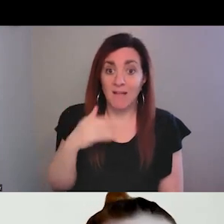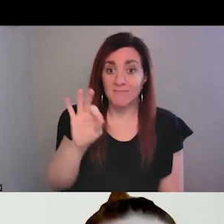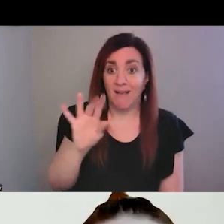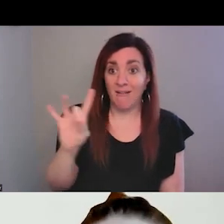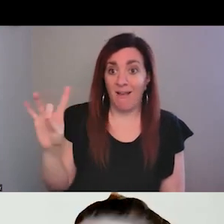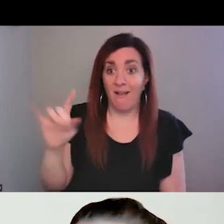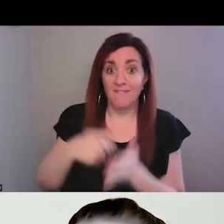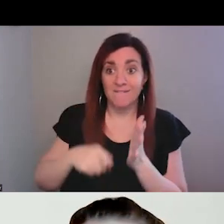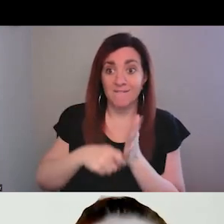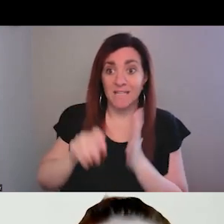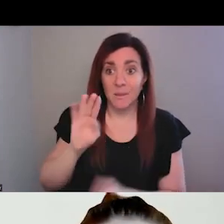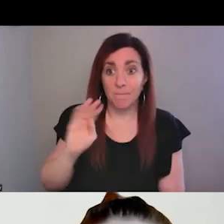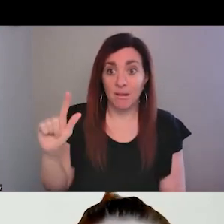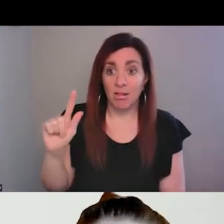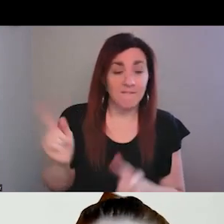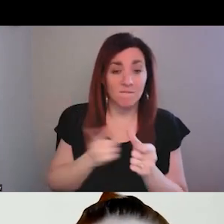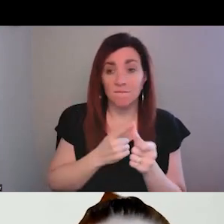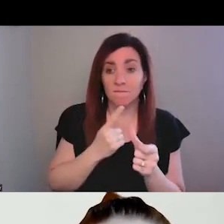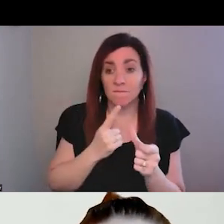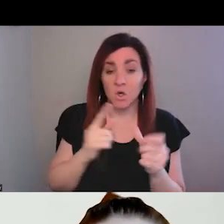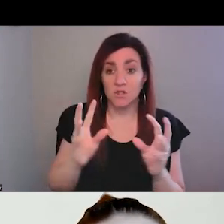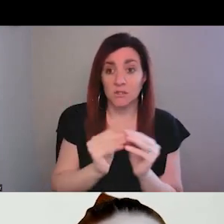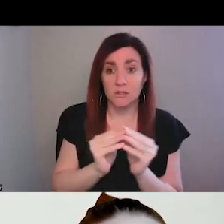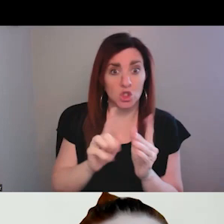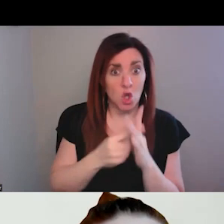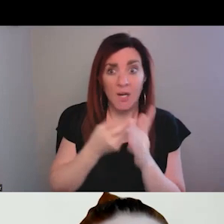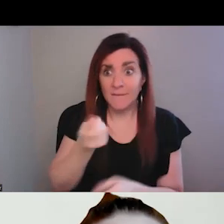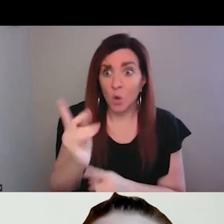ITS FIRST HEARING KICKING OFF IN JUST A FEW MINUTES. I KNOW WE